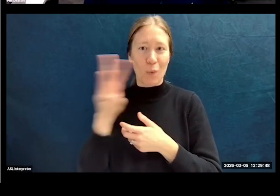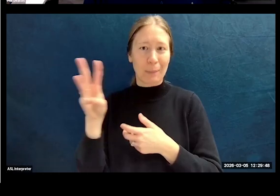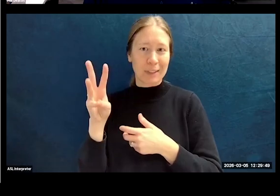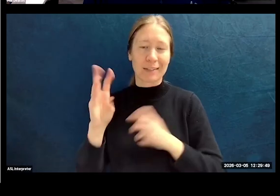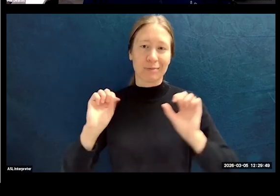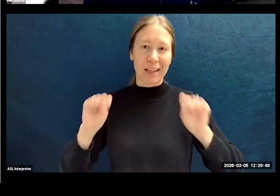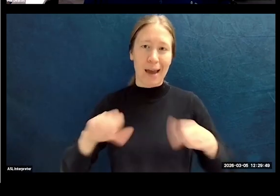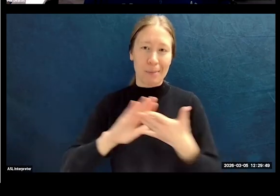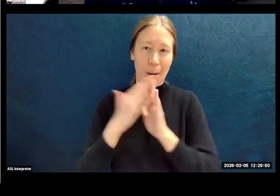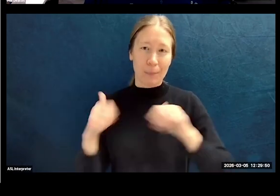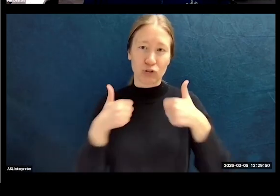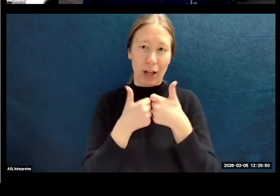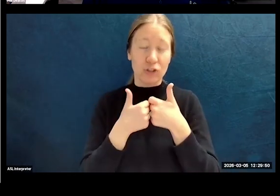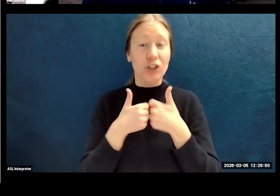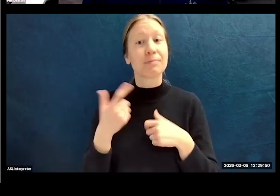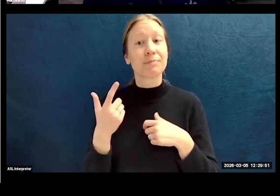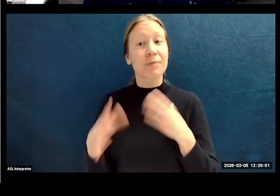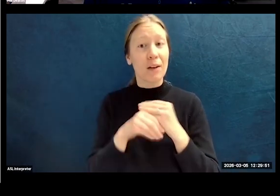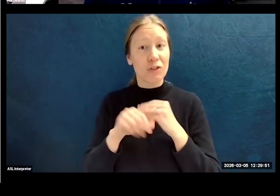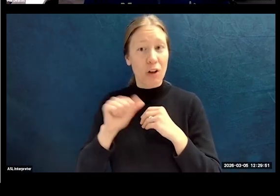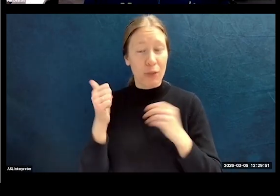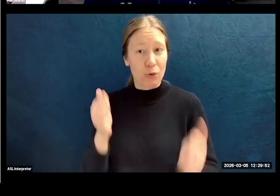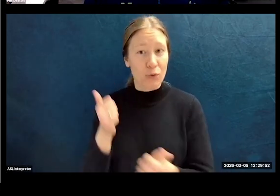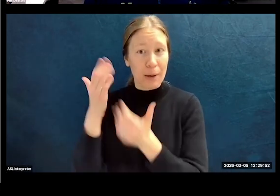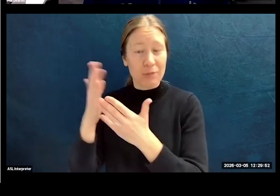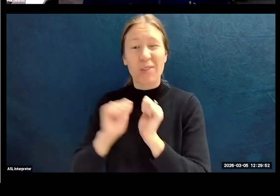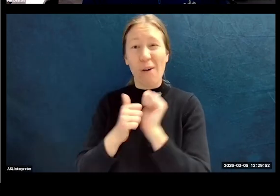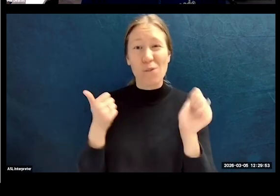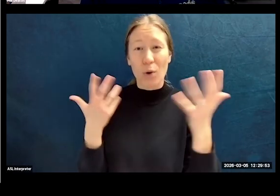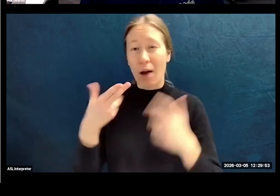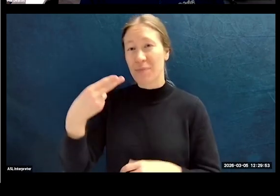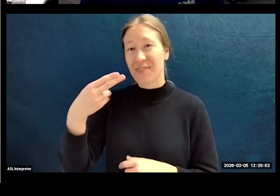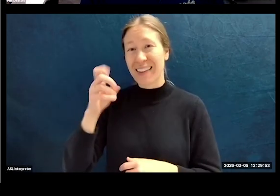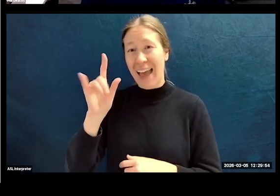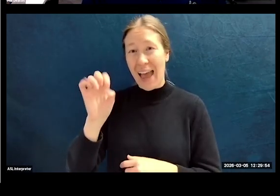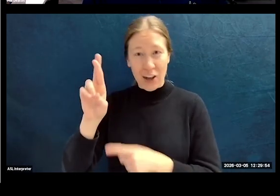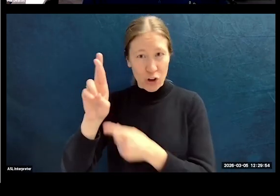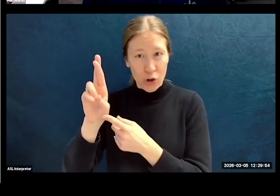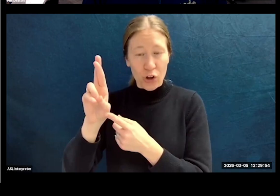An additional recommendation we have is avoiding header, or avoiding placing important information